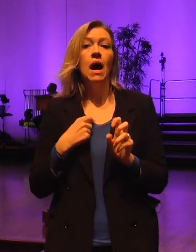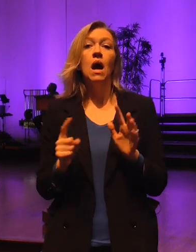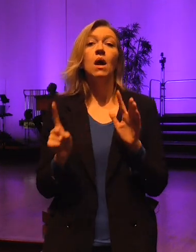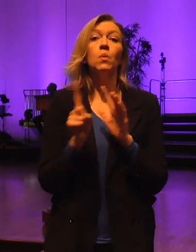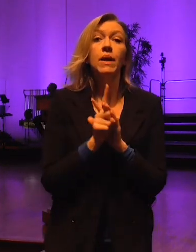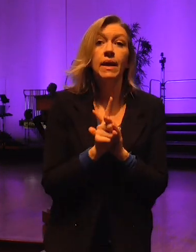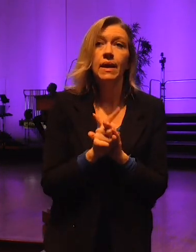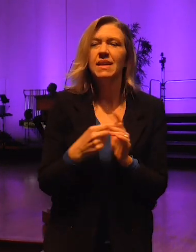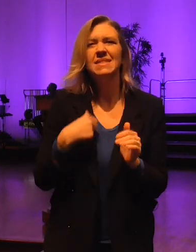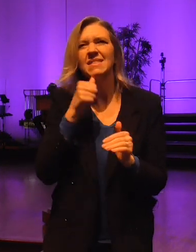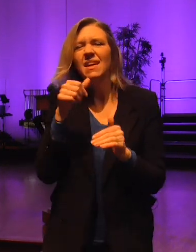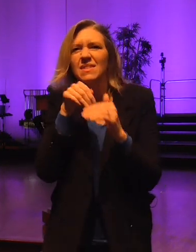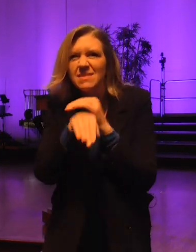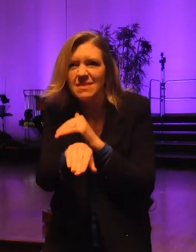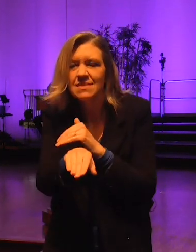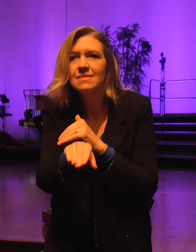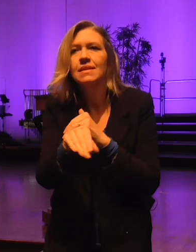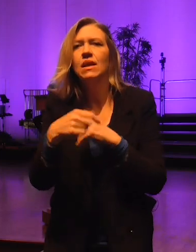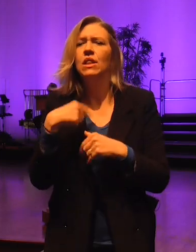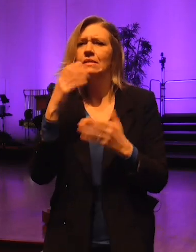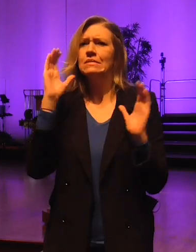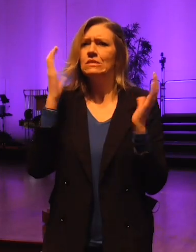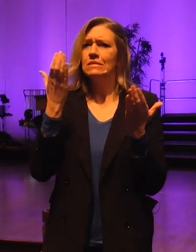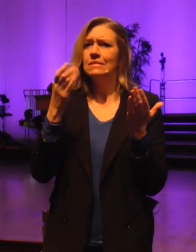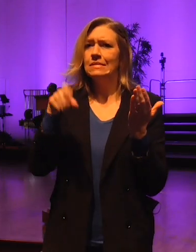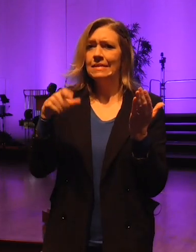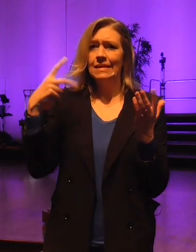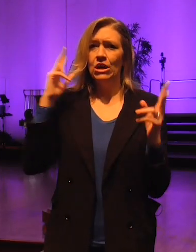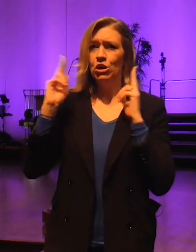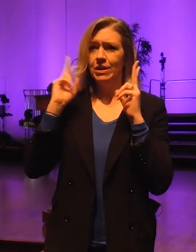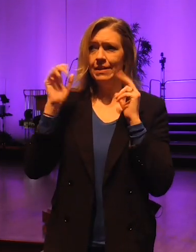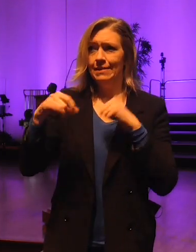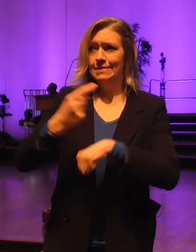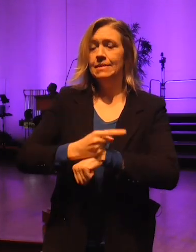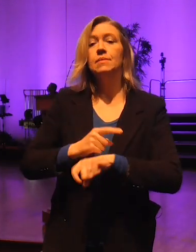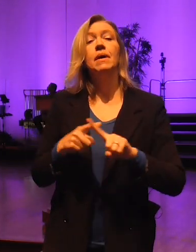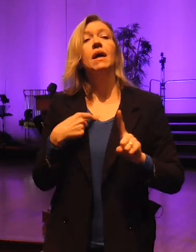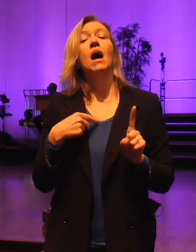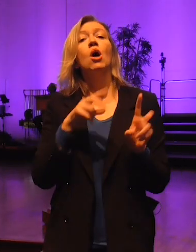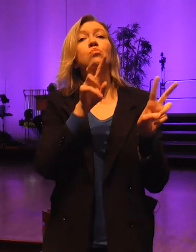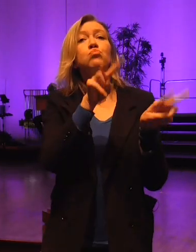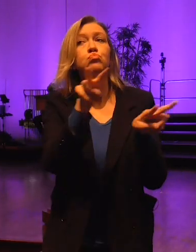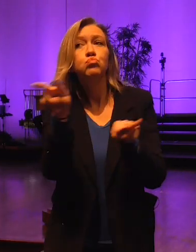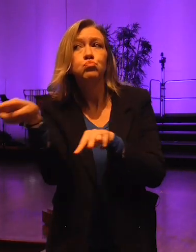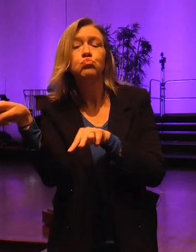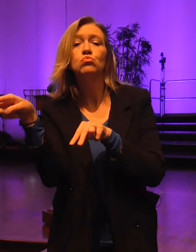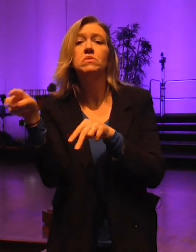on the way to get a haircut but I was able to stop in and check it out and what I saw was um these